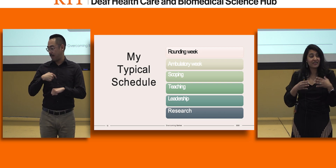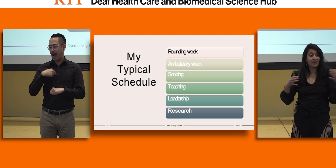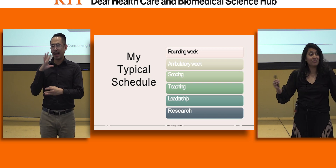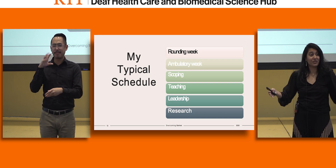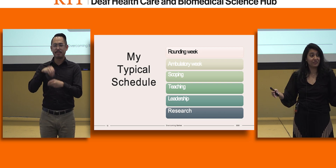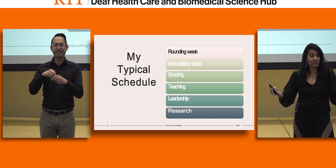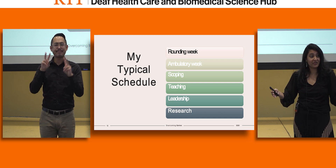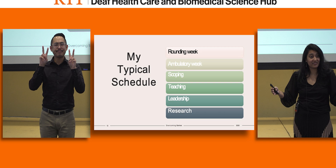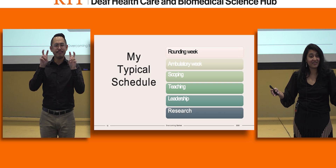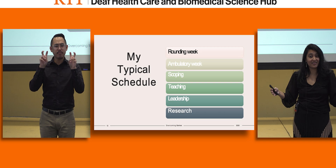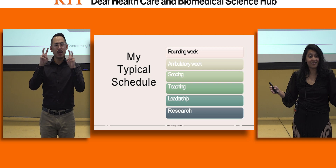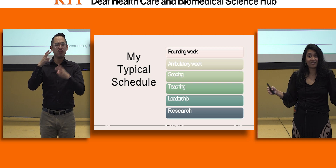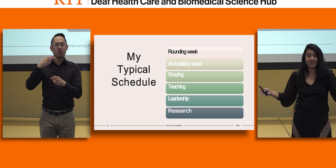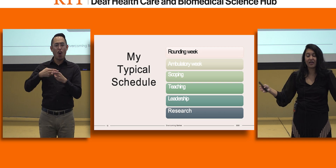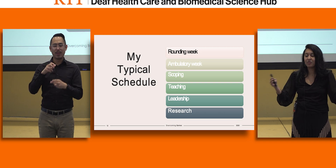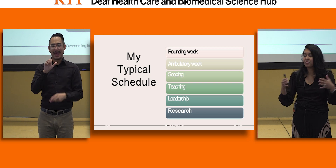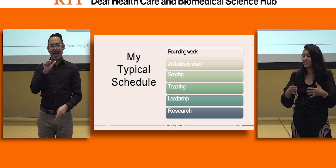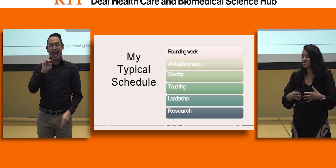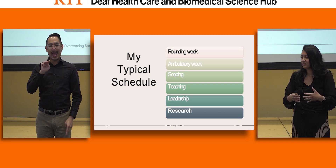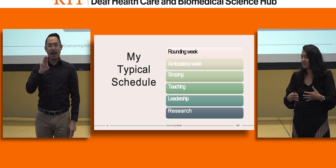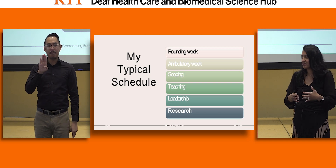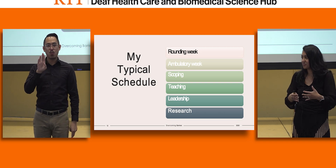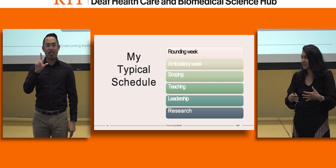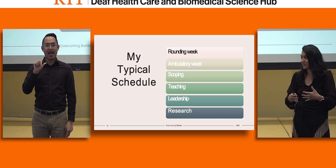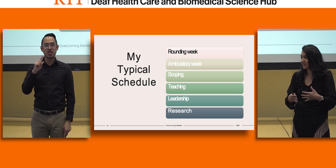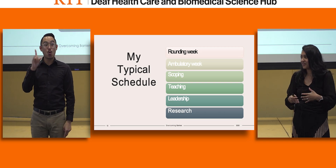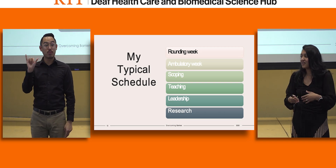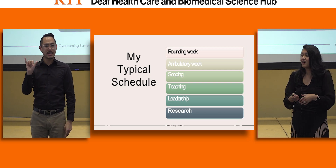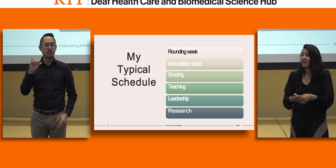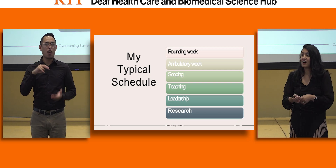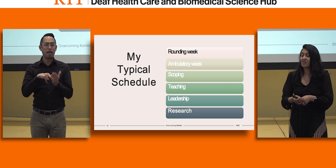an ambulatory setting or an outpatient clinic building.